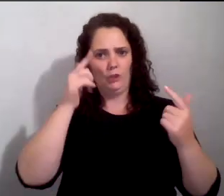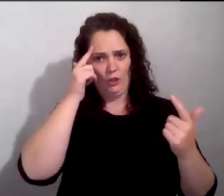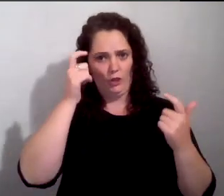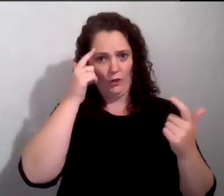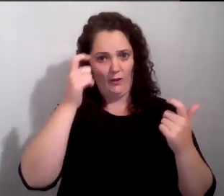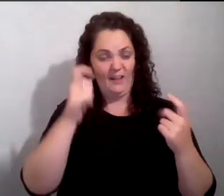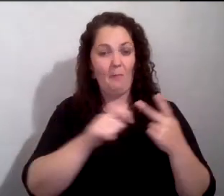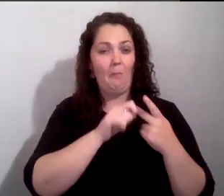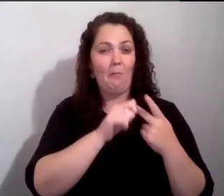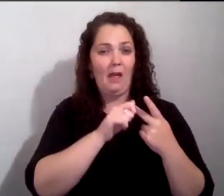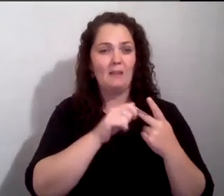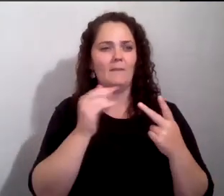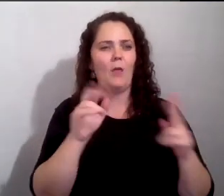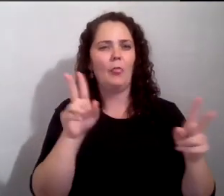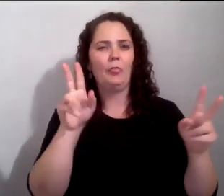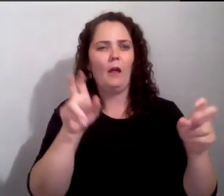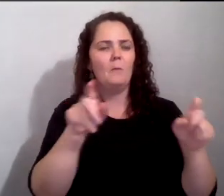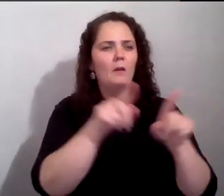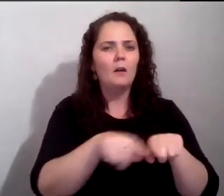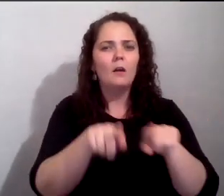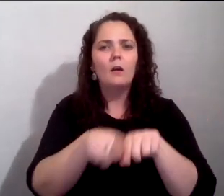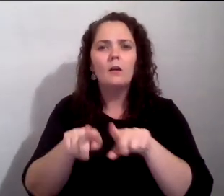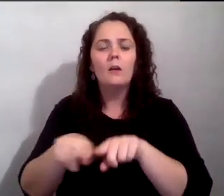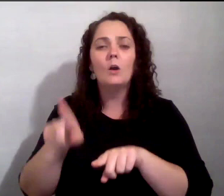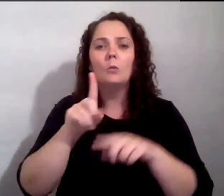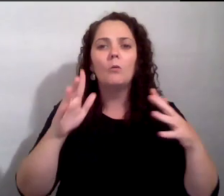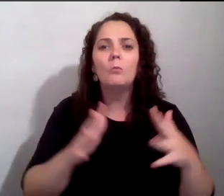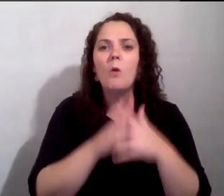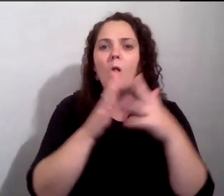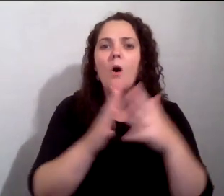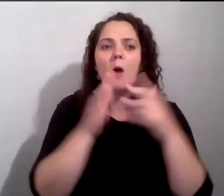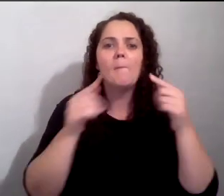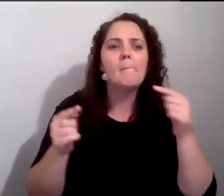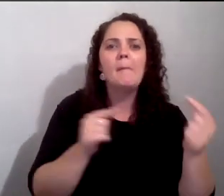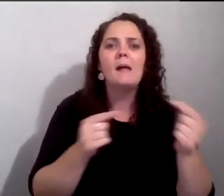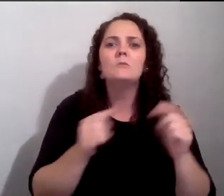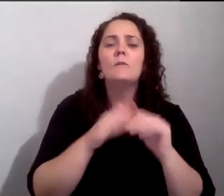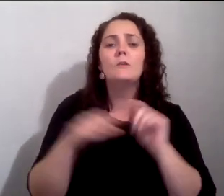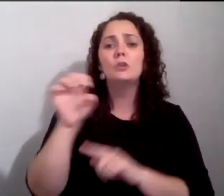the grand historical themes battles and religious histories of European art.